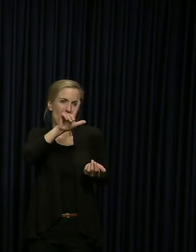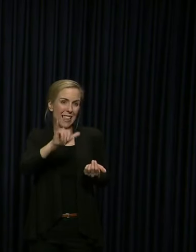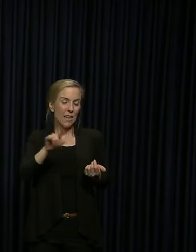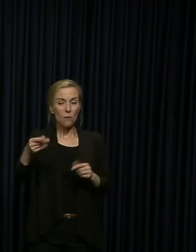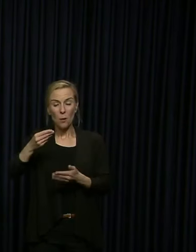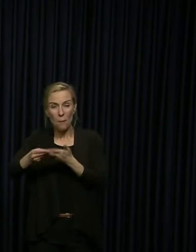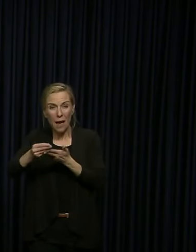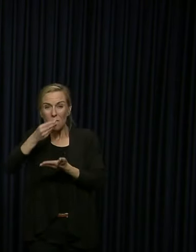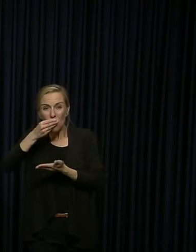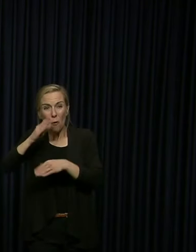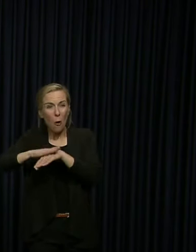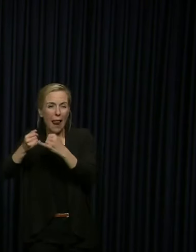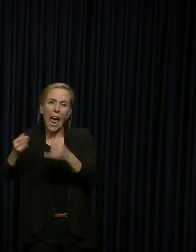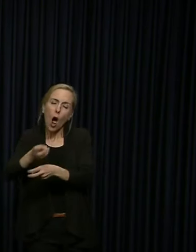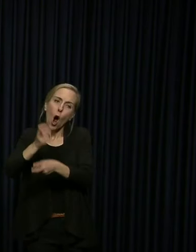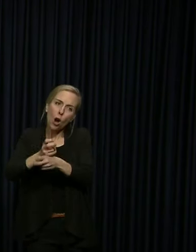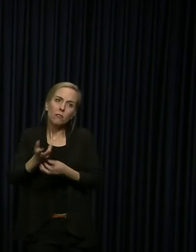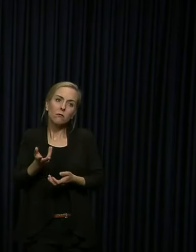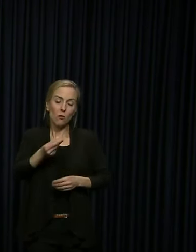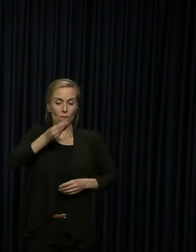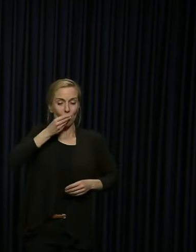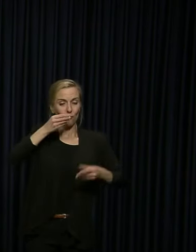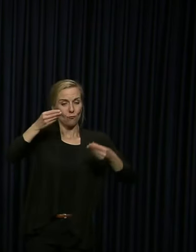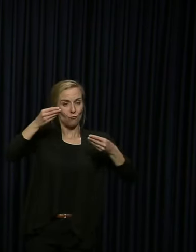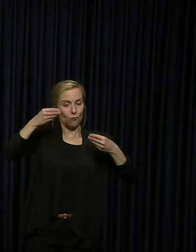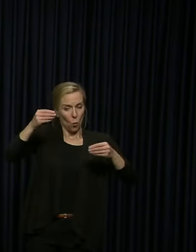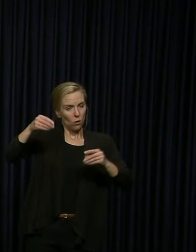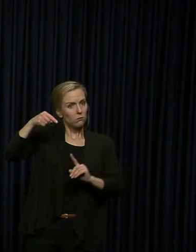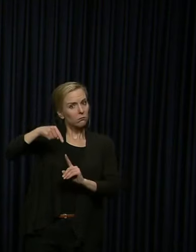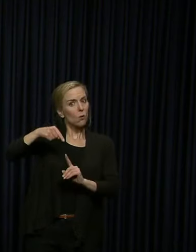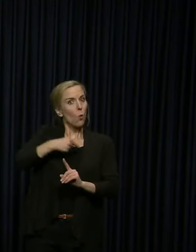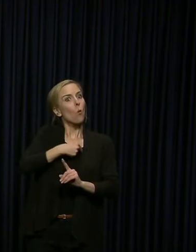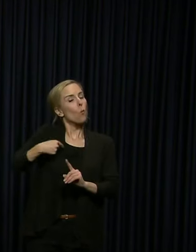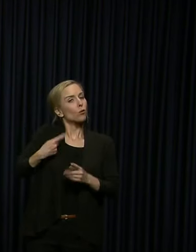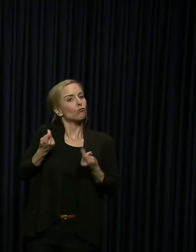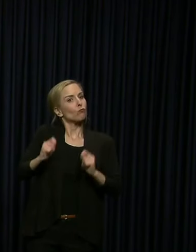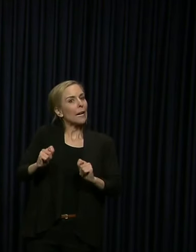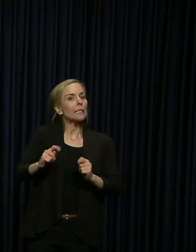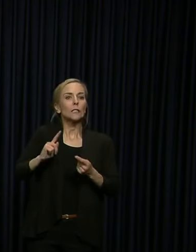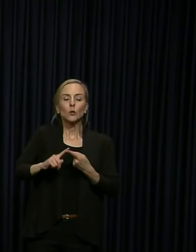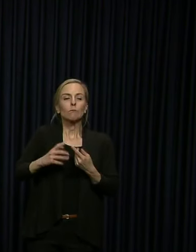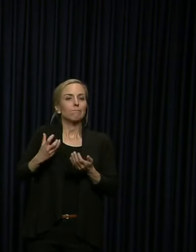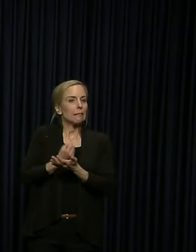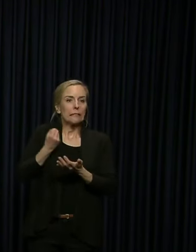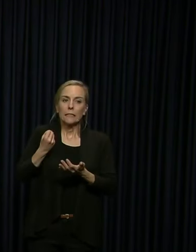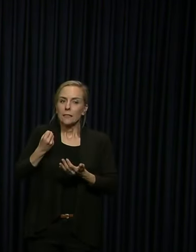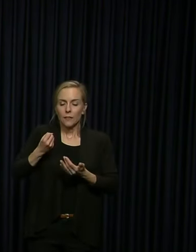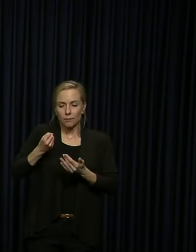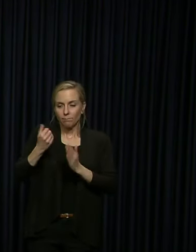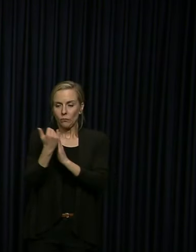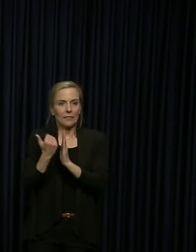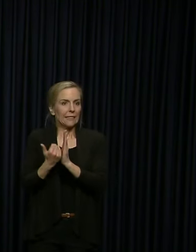TOOK. IT'S STEPS THAT YOU BOUGHT INTO. IT'S STEPS THAT YOU WERE WILLING TO TAKE. IT'S SACRIFICE THAT YOU HAVE